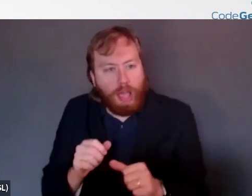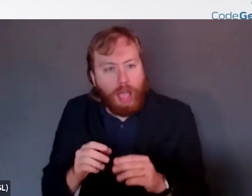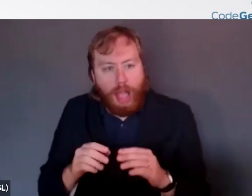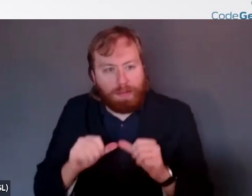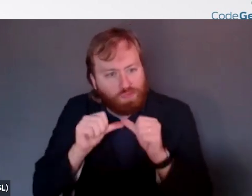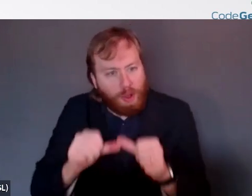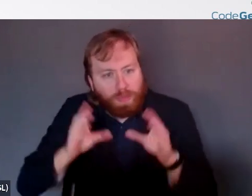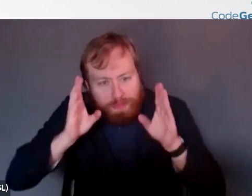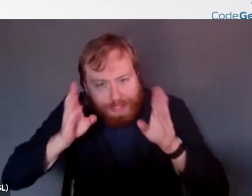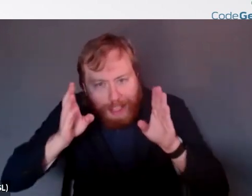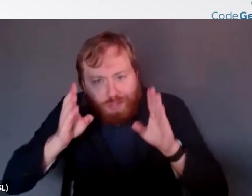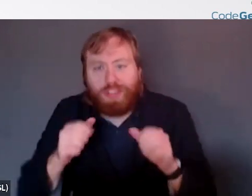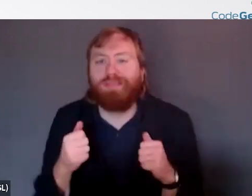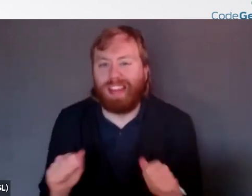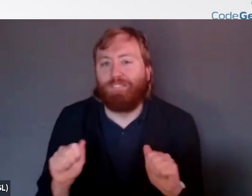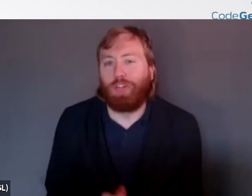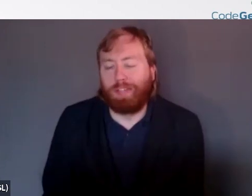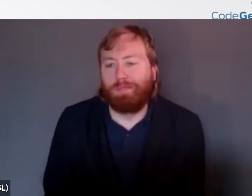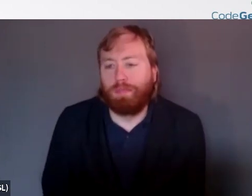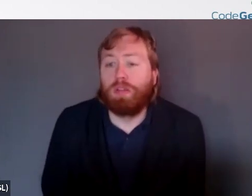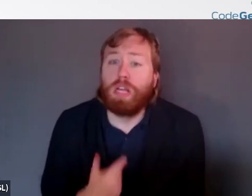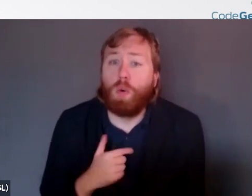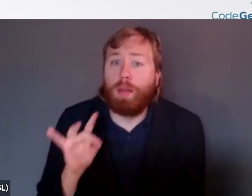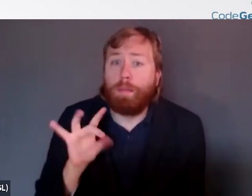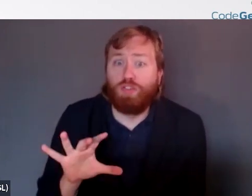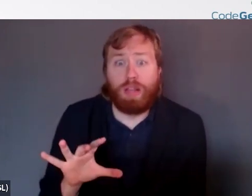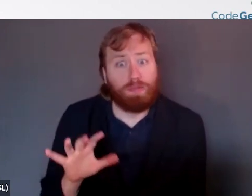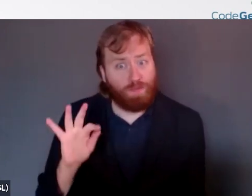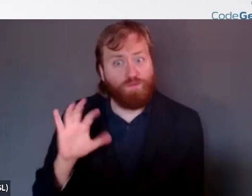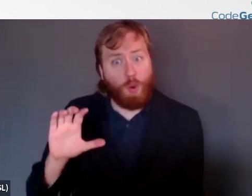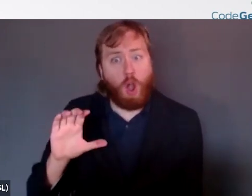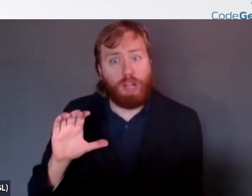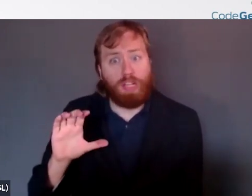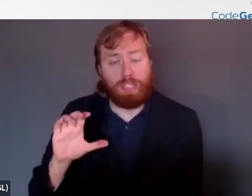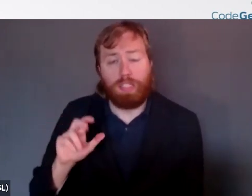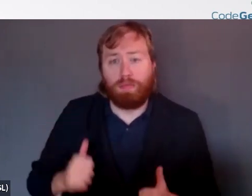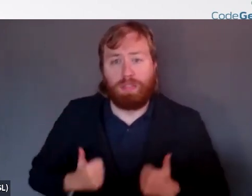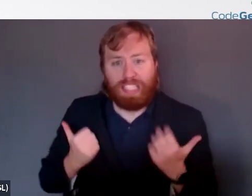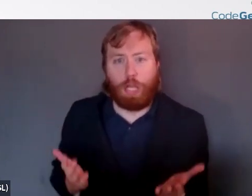I do want to also mention that as citizens of Fort Collins, we commend the city and the whole transport team